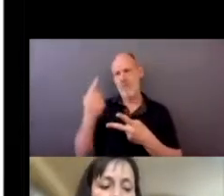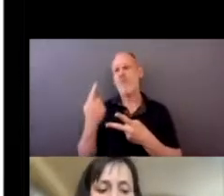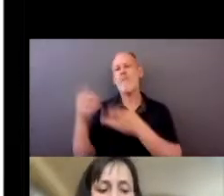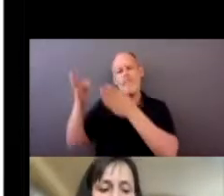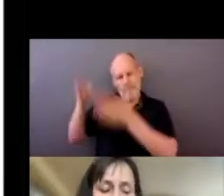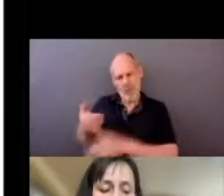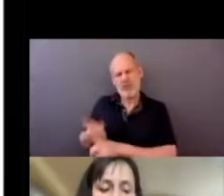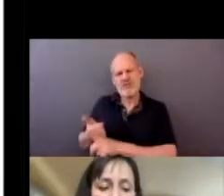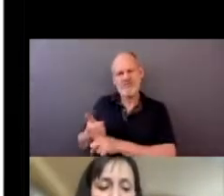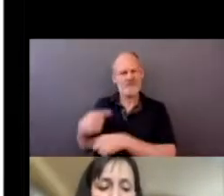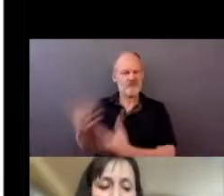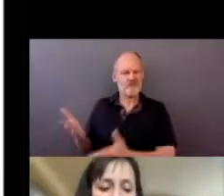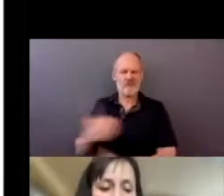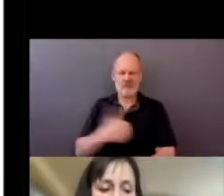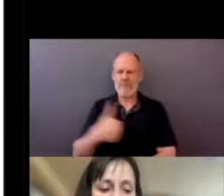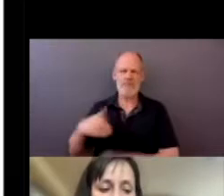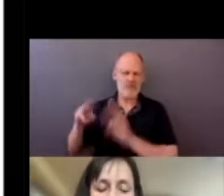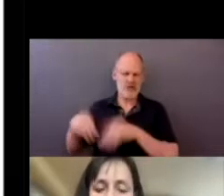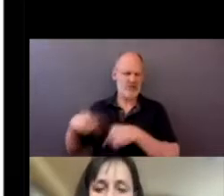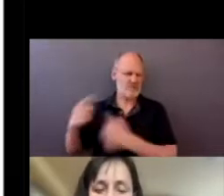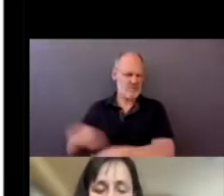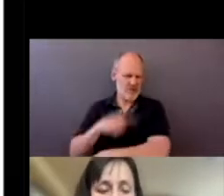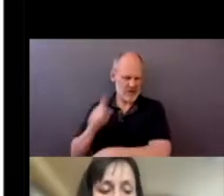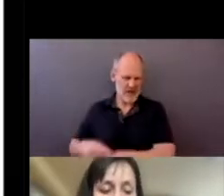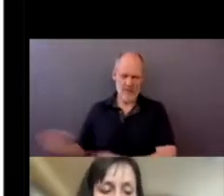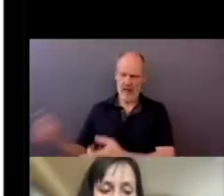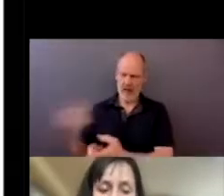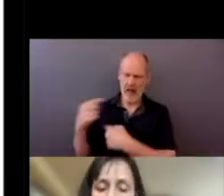highly descriptive online tours for people who have low vision or